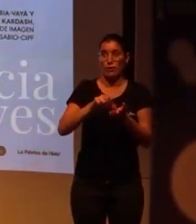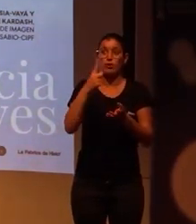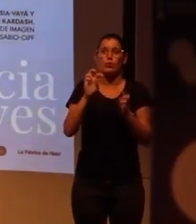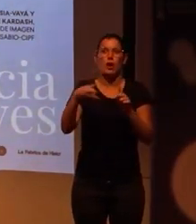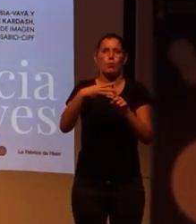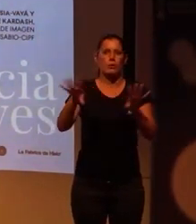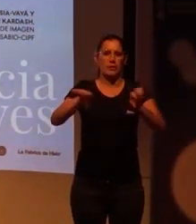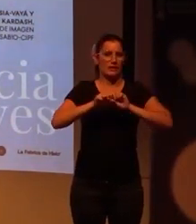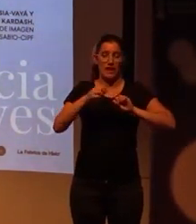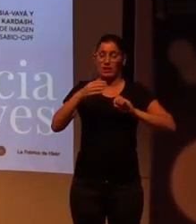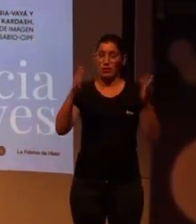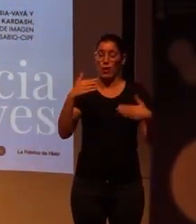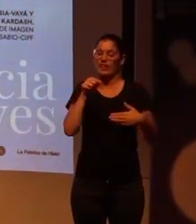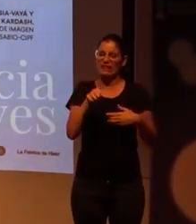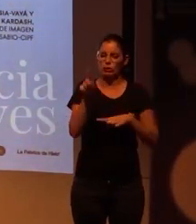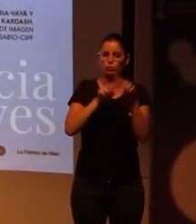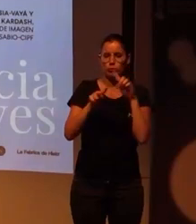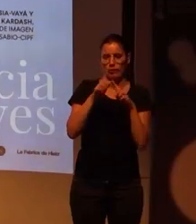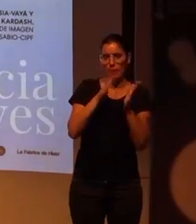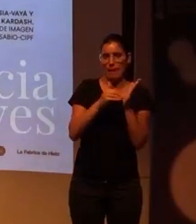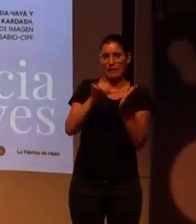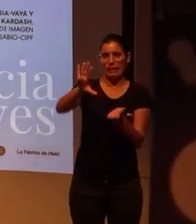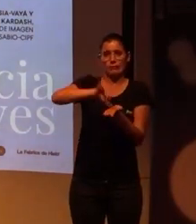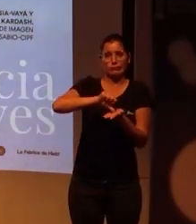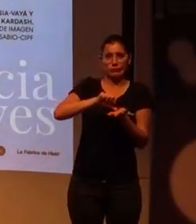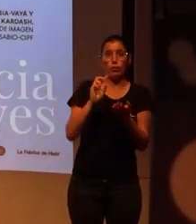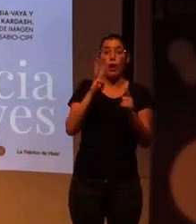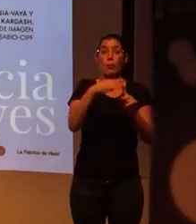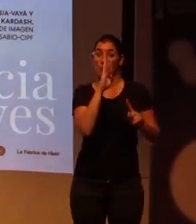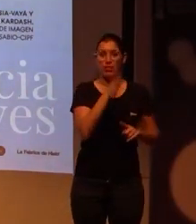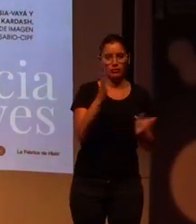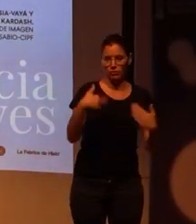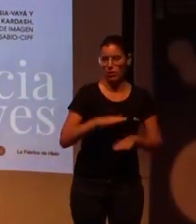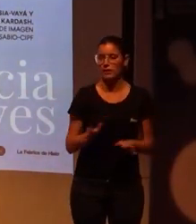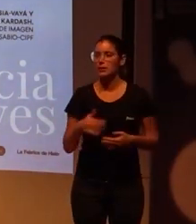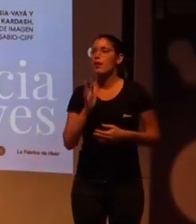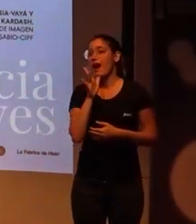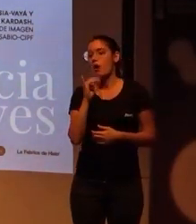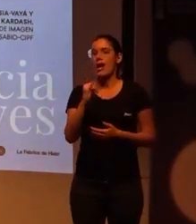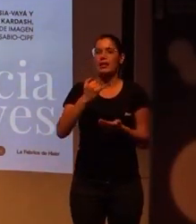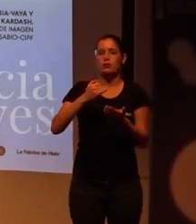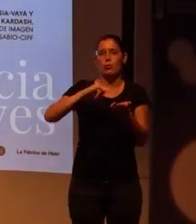that is one of the things that happen in Valencia, well, now we have an urban agriculture